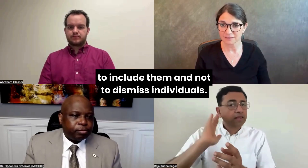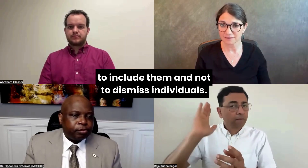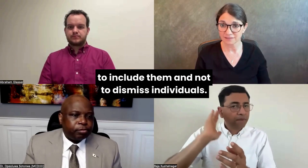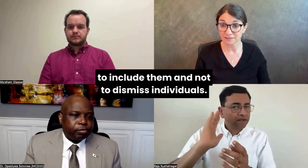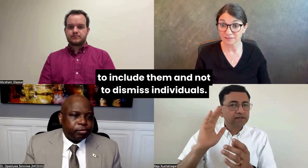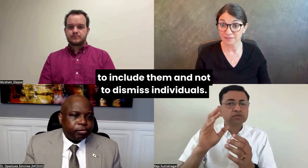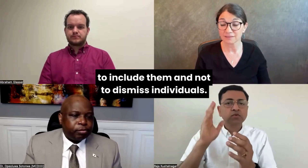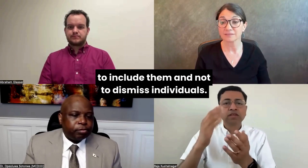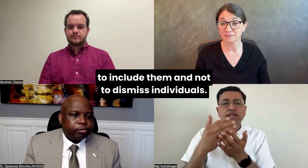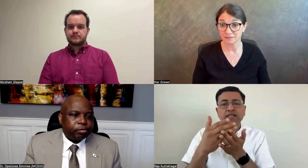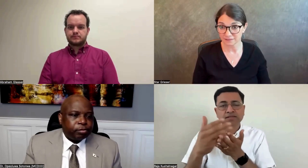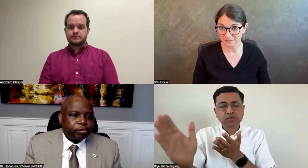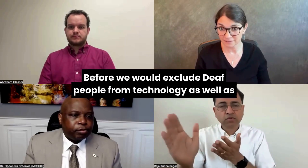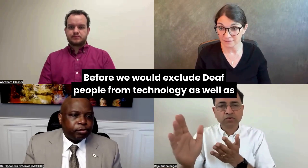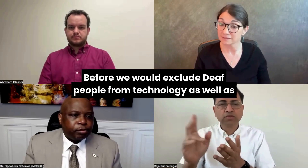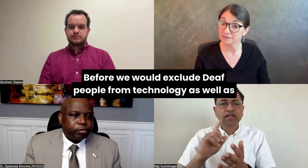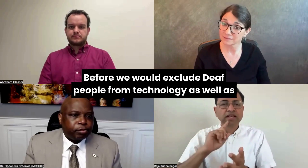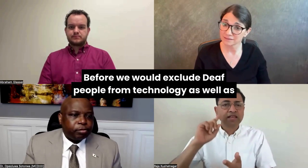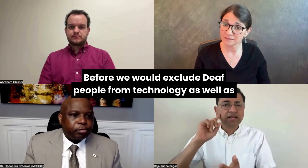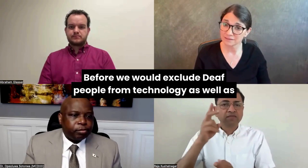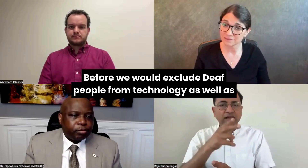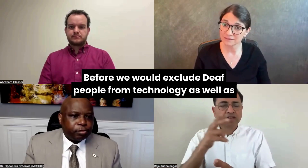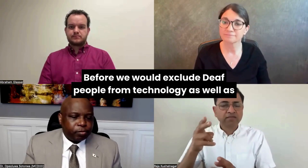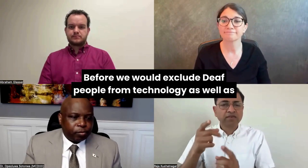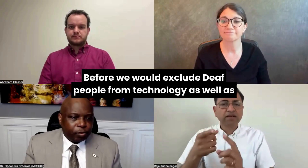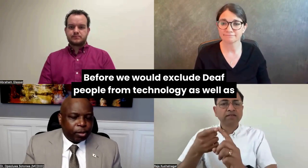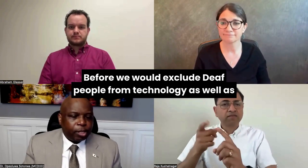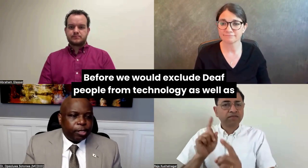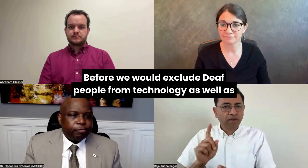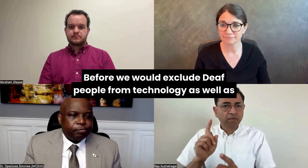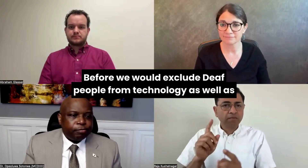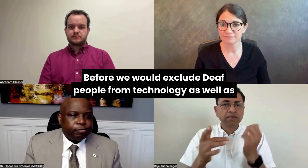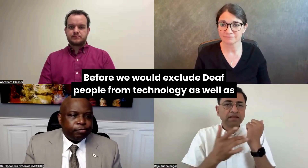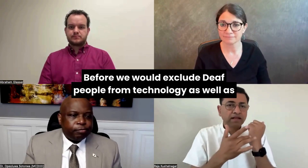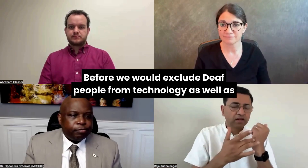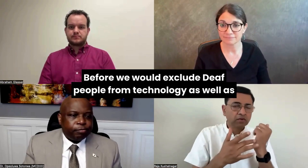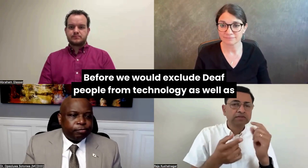Before we would exclude Deaf people from technology as well as